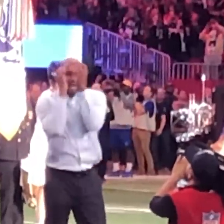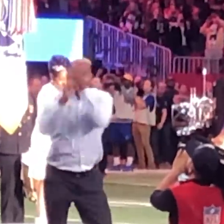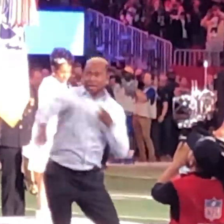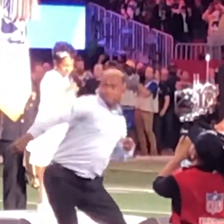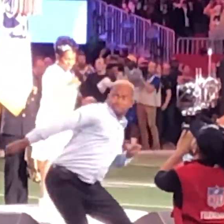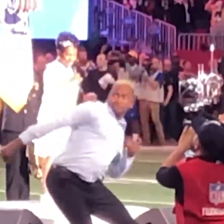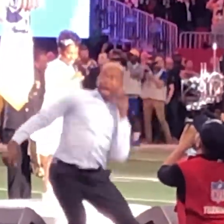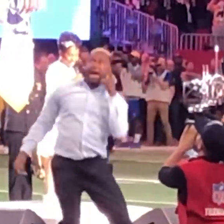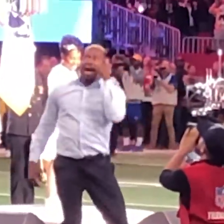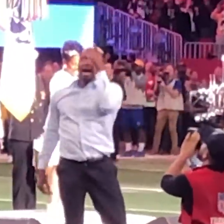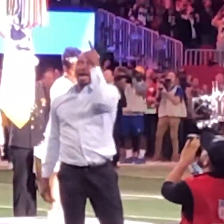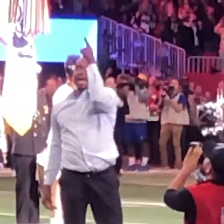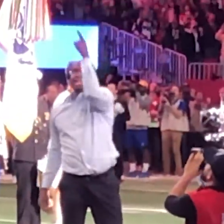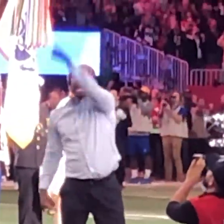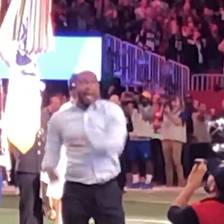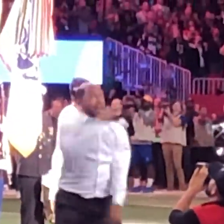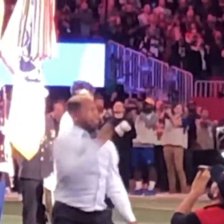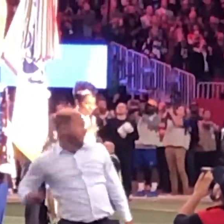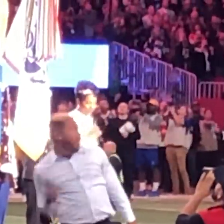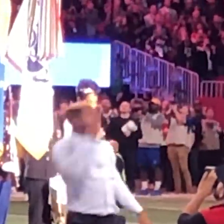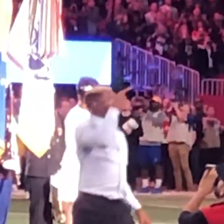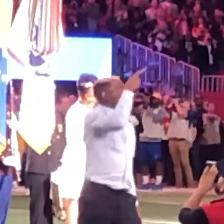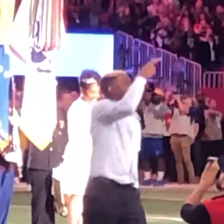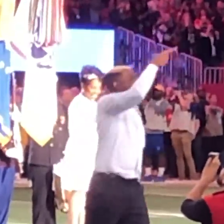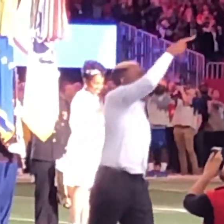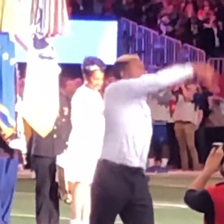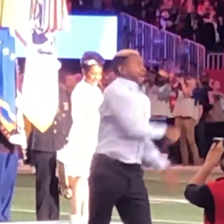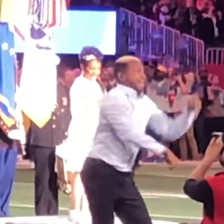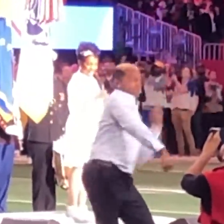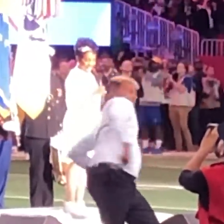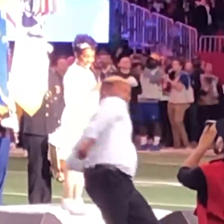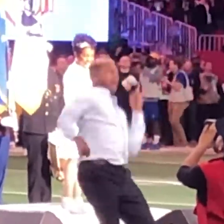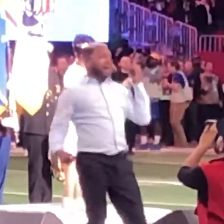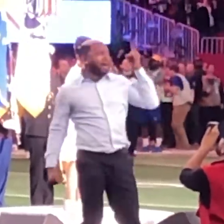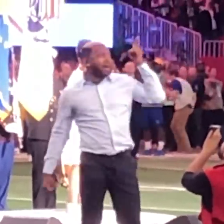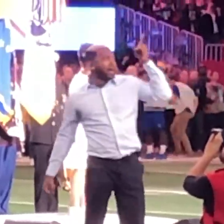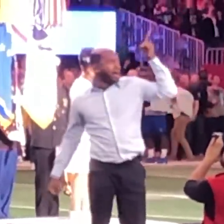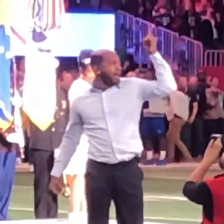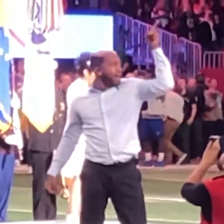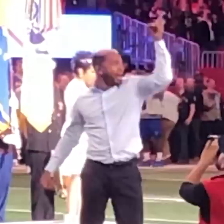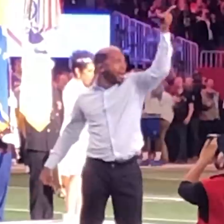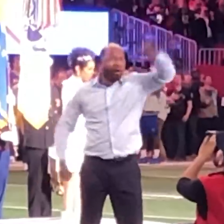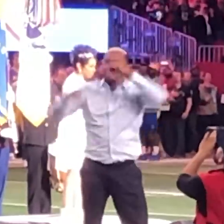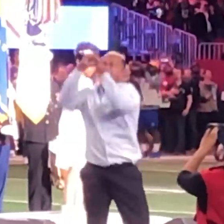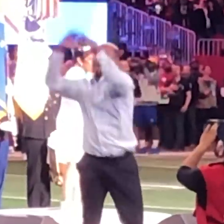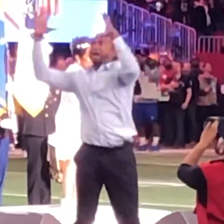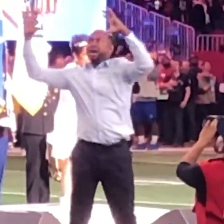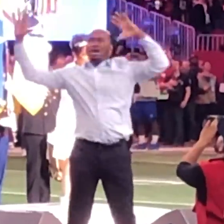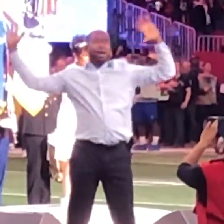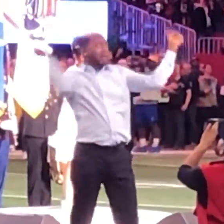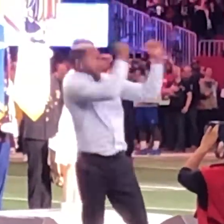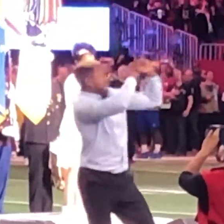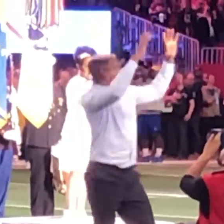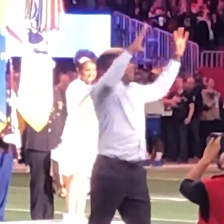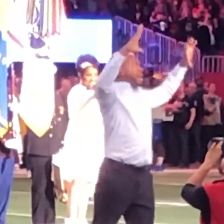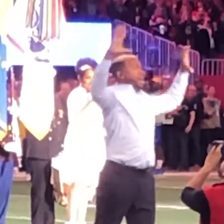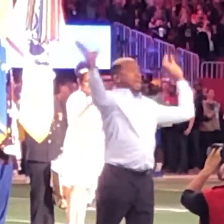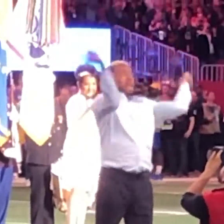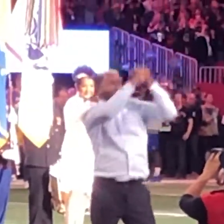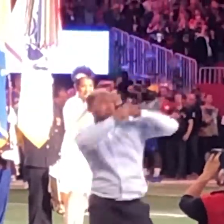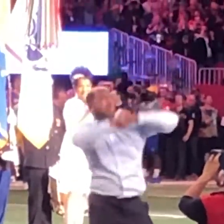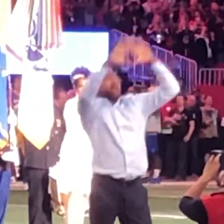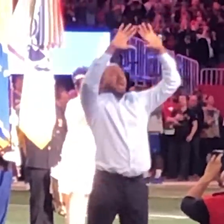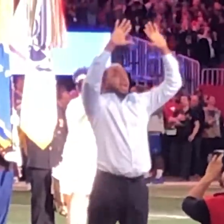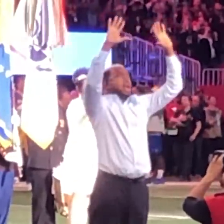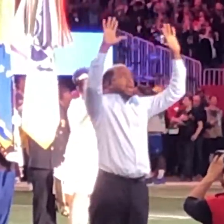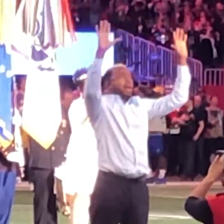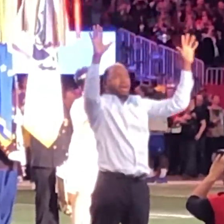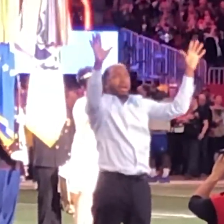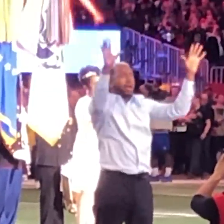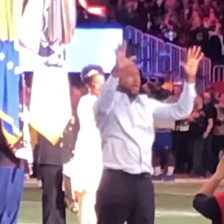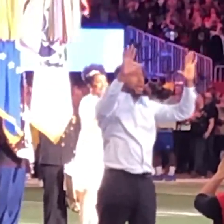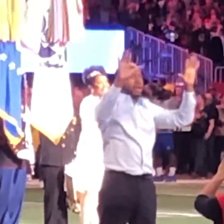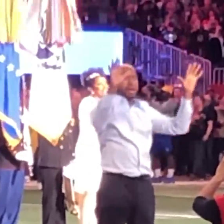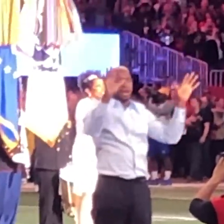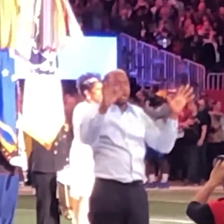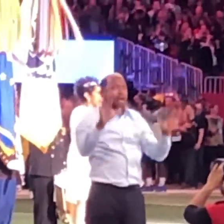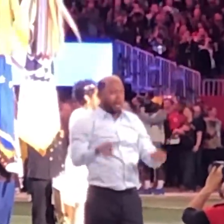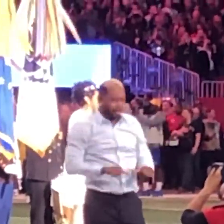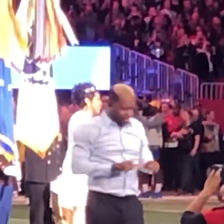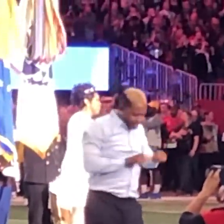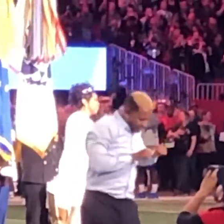And the rocket’s red glare, the bombs bursting in air,